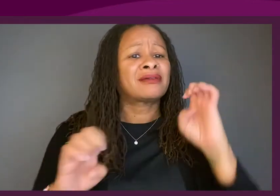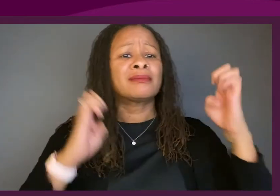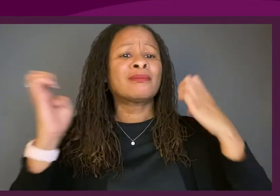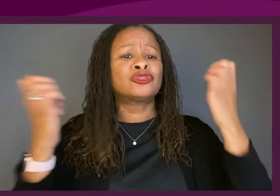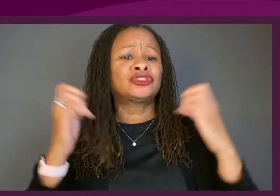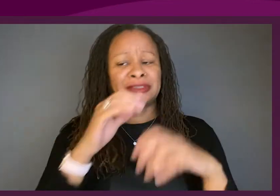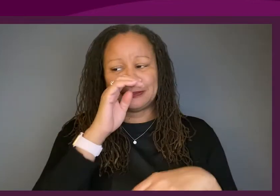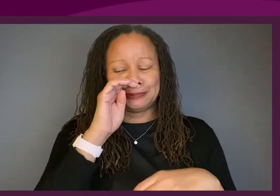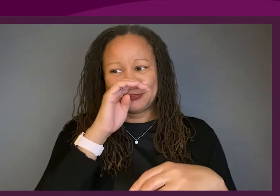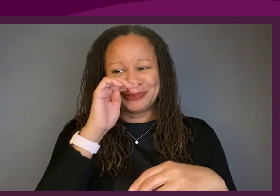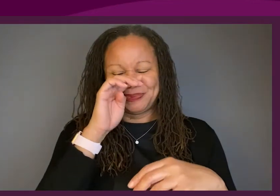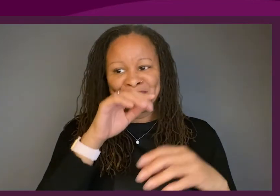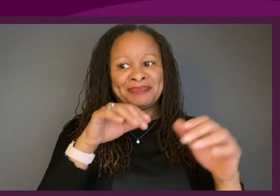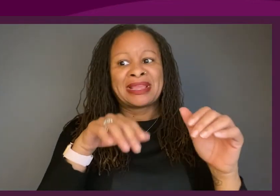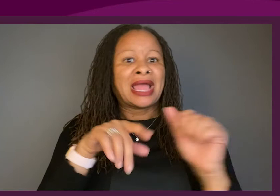on a regular basis.